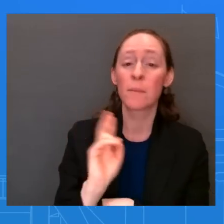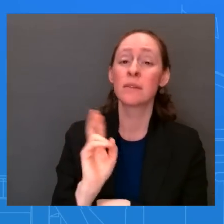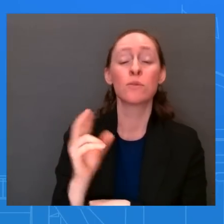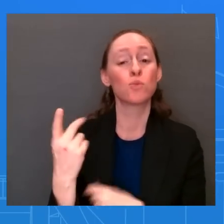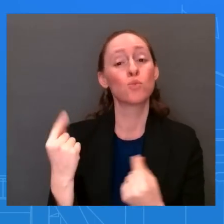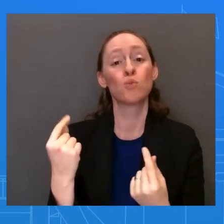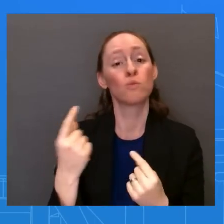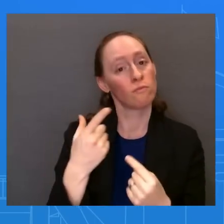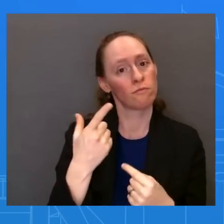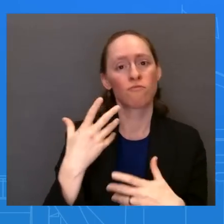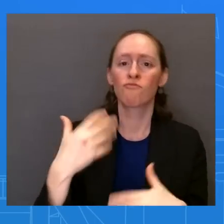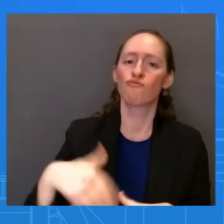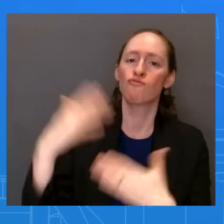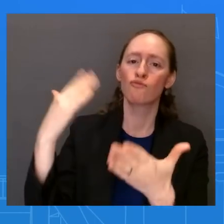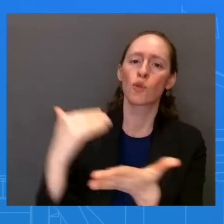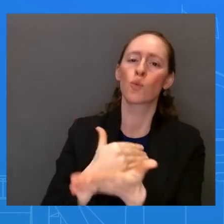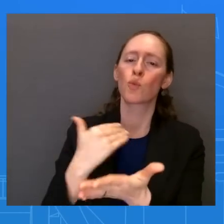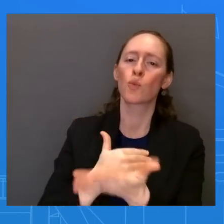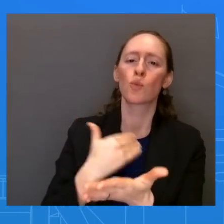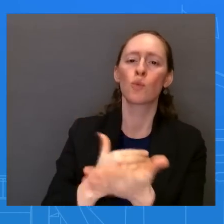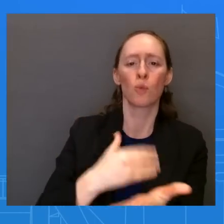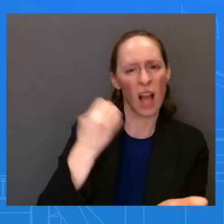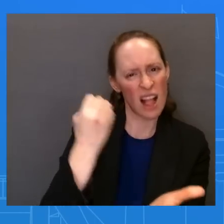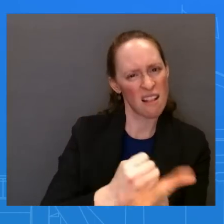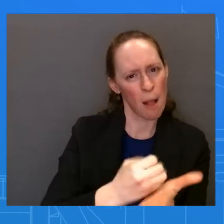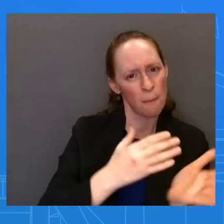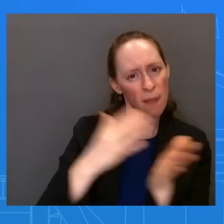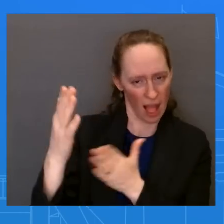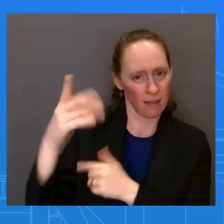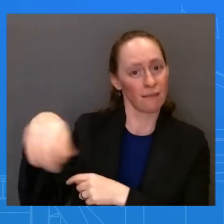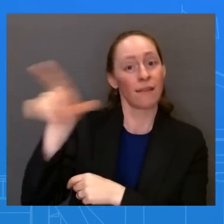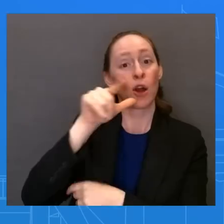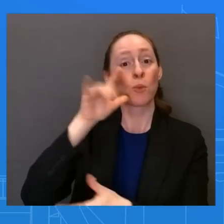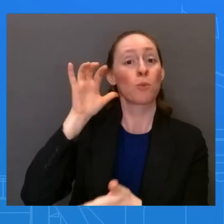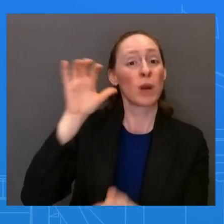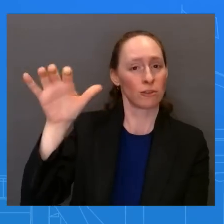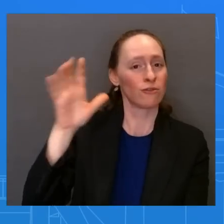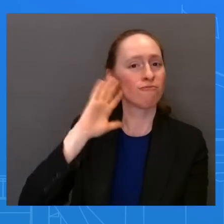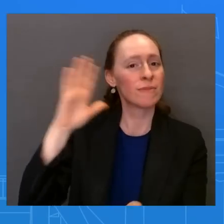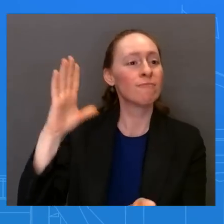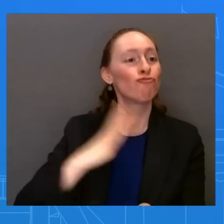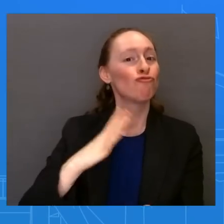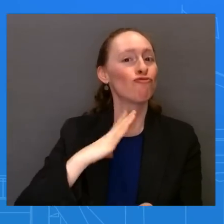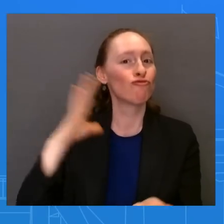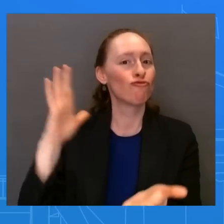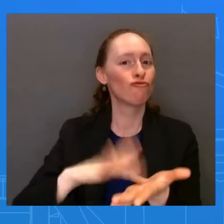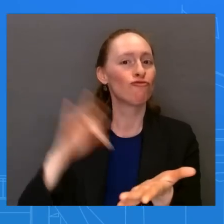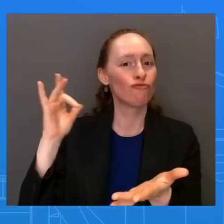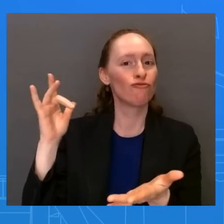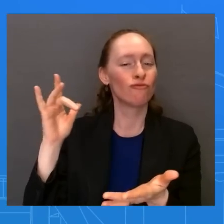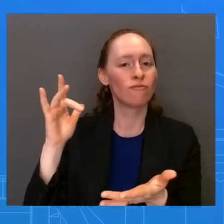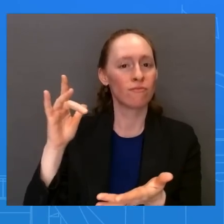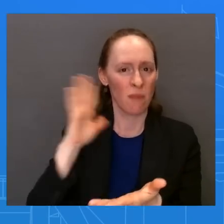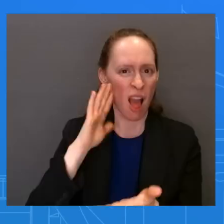and cutting social media -- pardon me -- cutting Social -- Social Security and cutting Medicare as well.